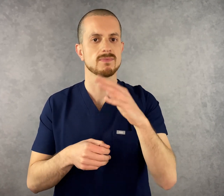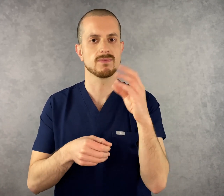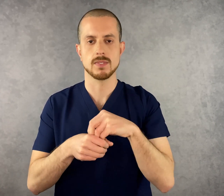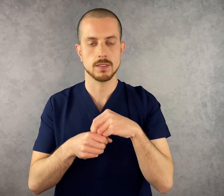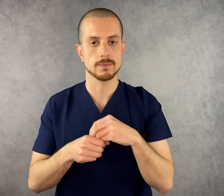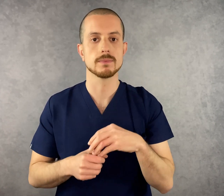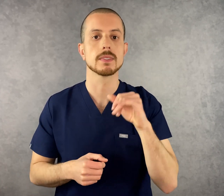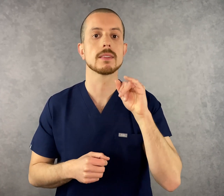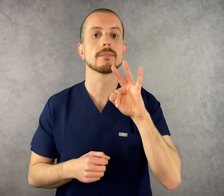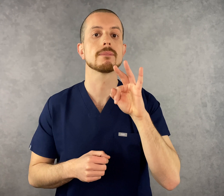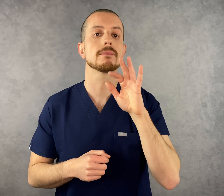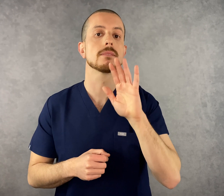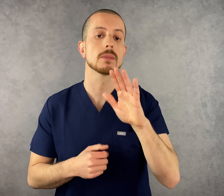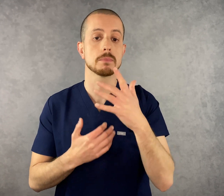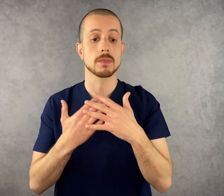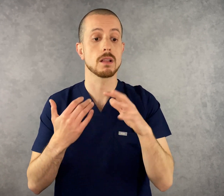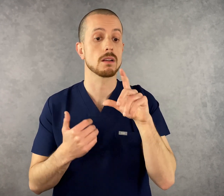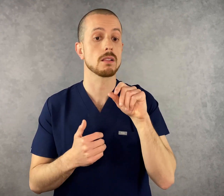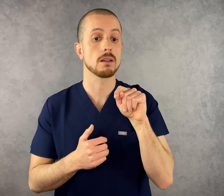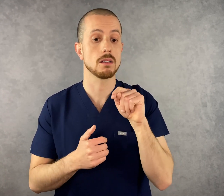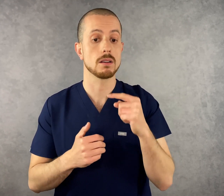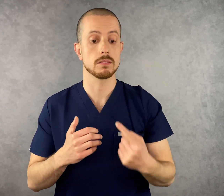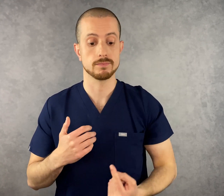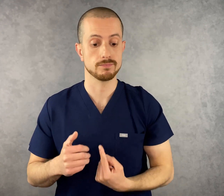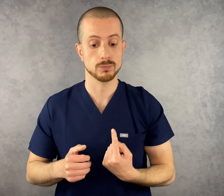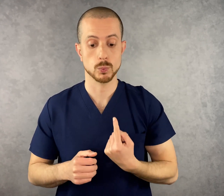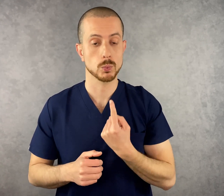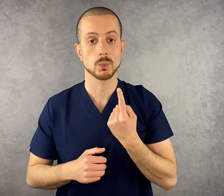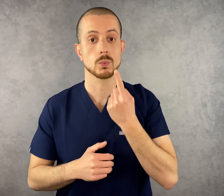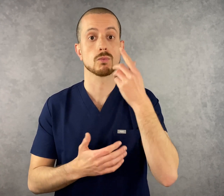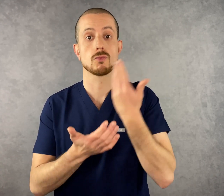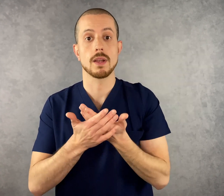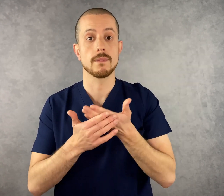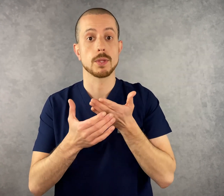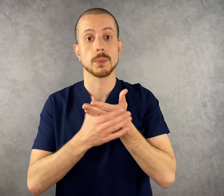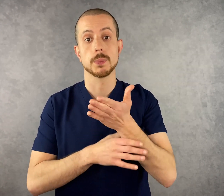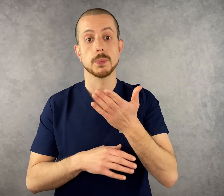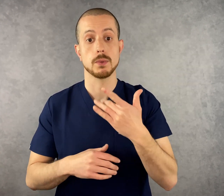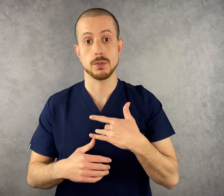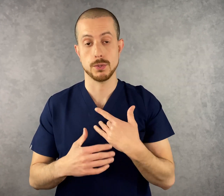What does that entail? If the blood clot travels up through the heart and